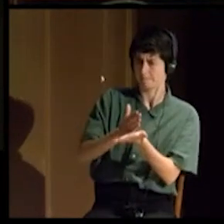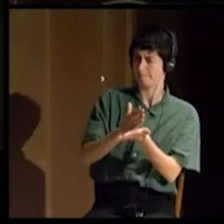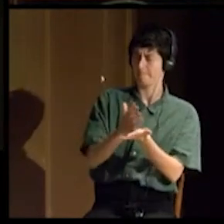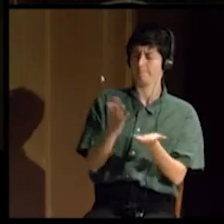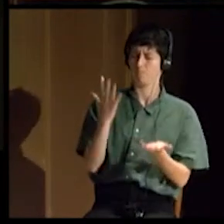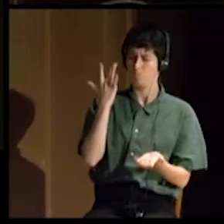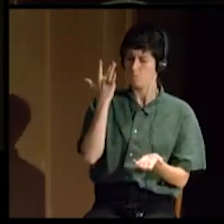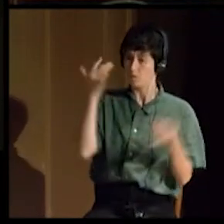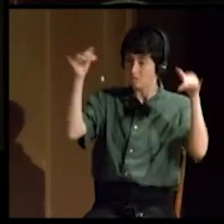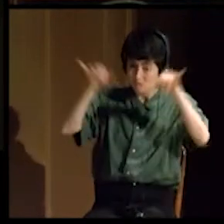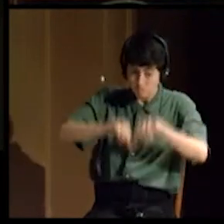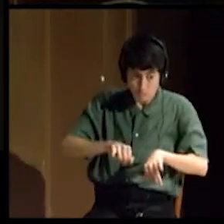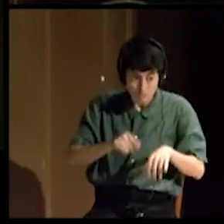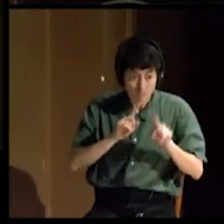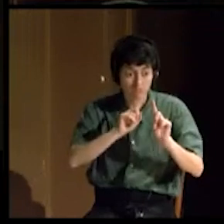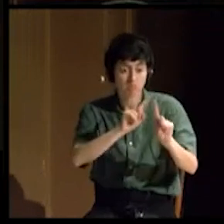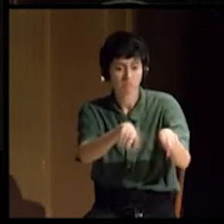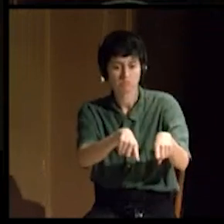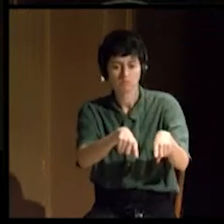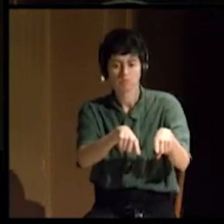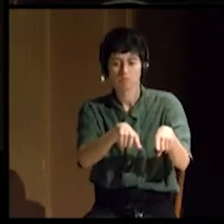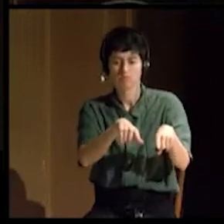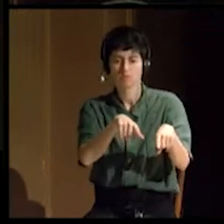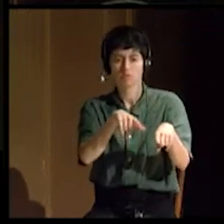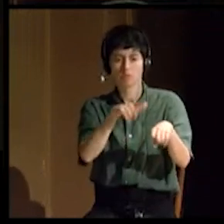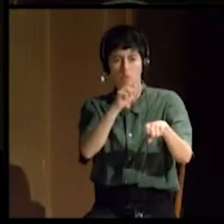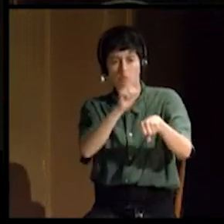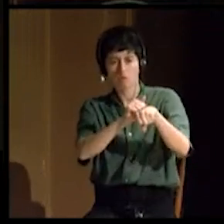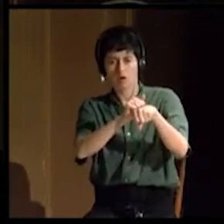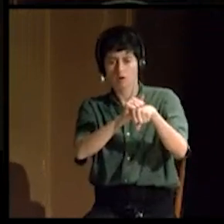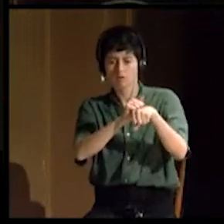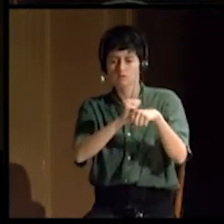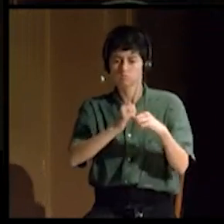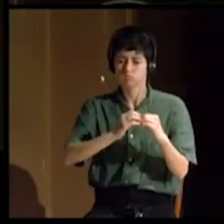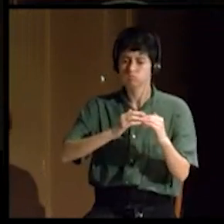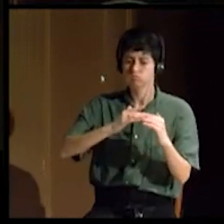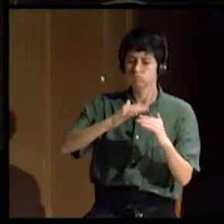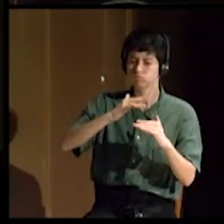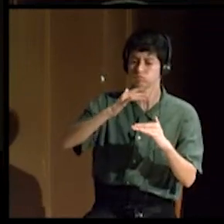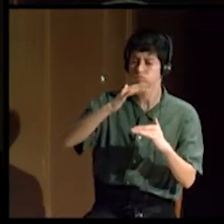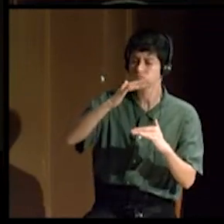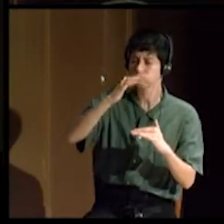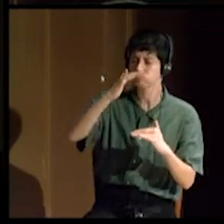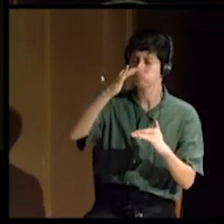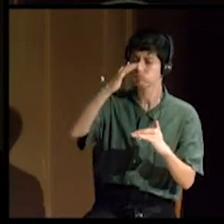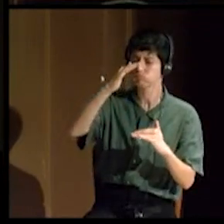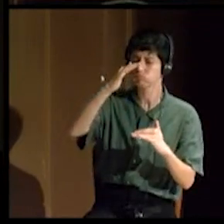why do the rocks kind of stop at 70 weight percent silica? Why don't they get any more enriched?